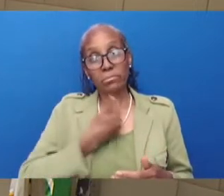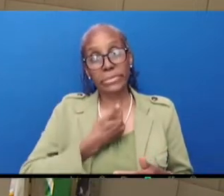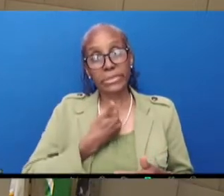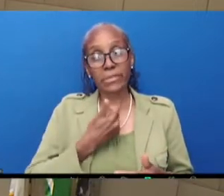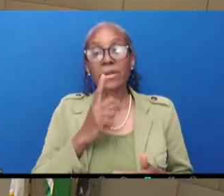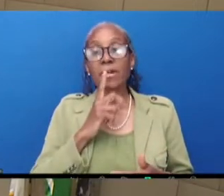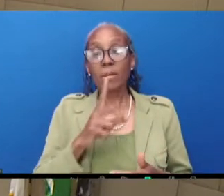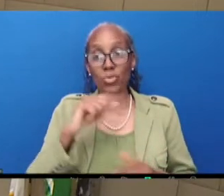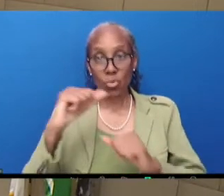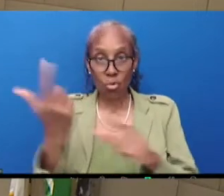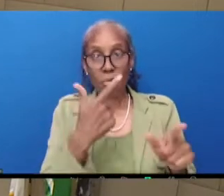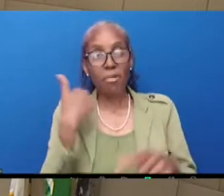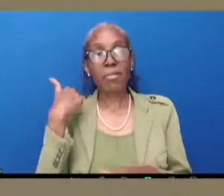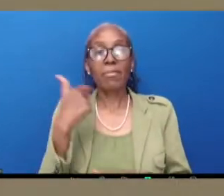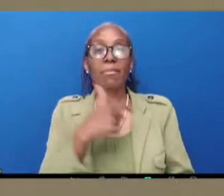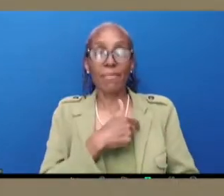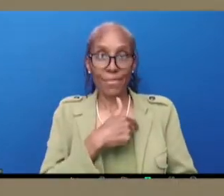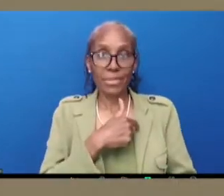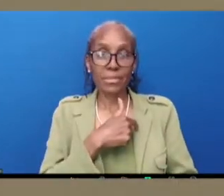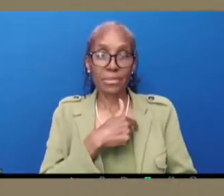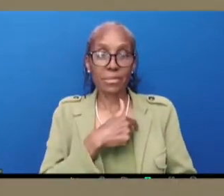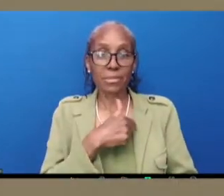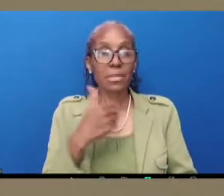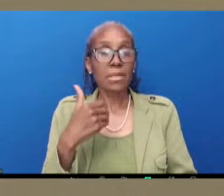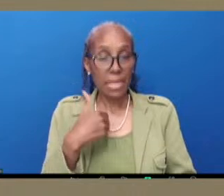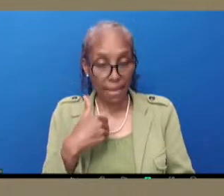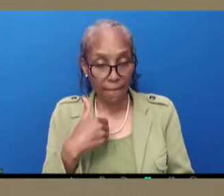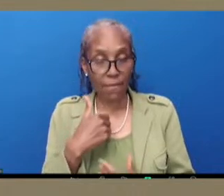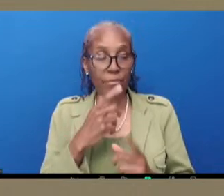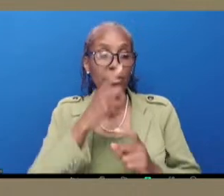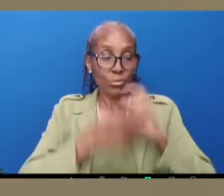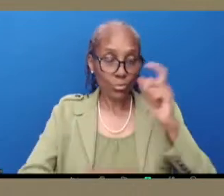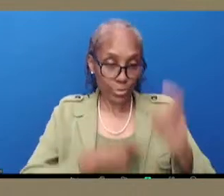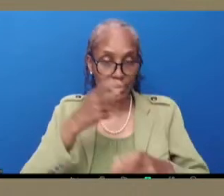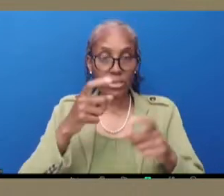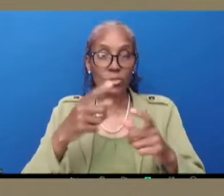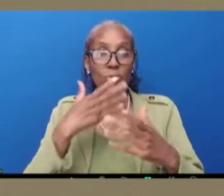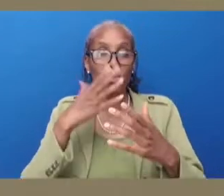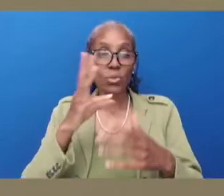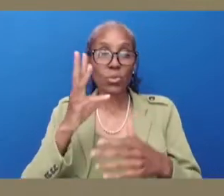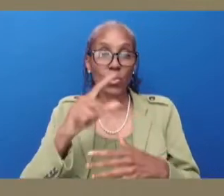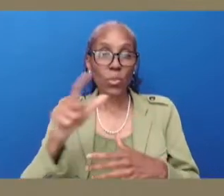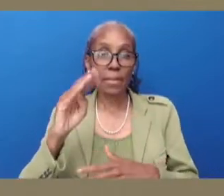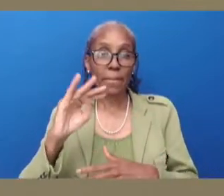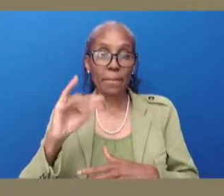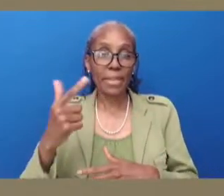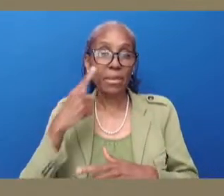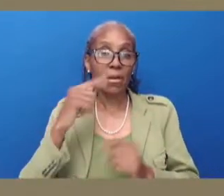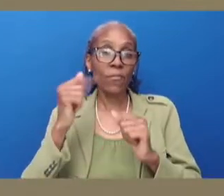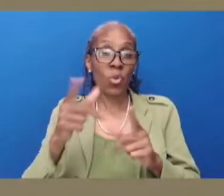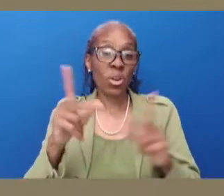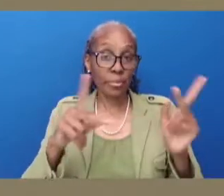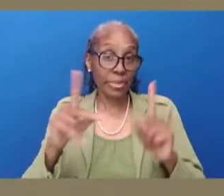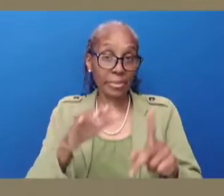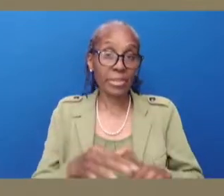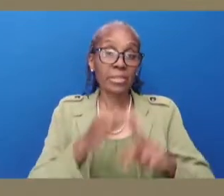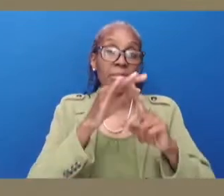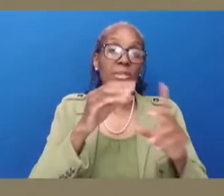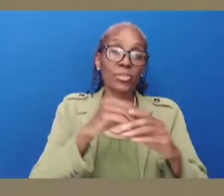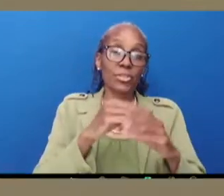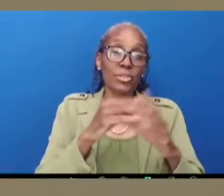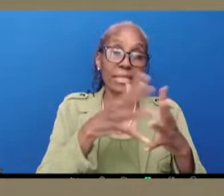I'M PROUD OF WHO I AM.